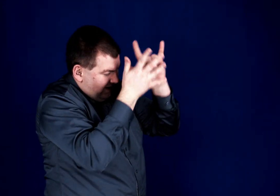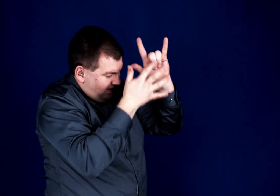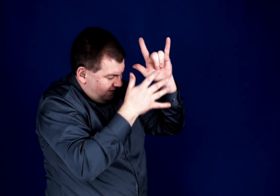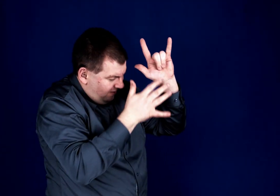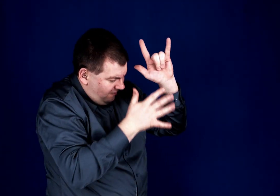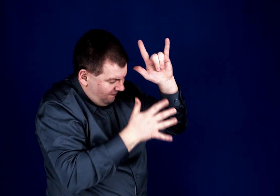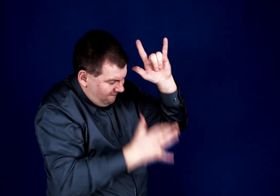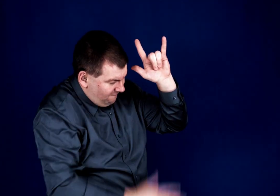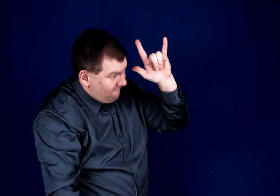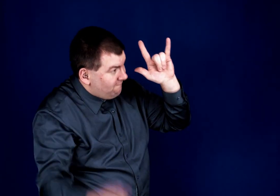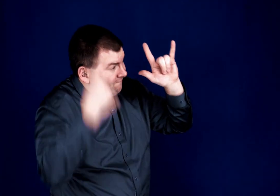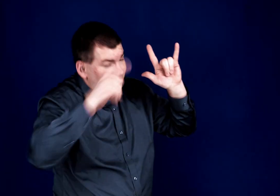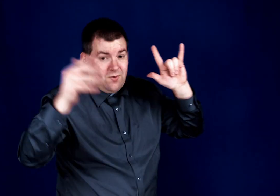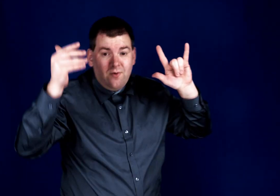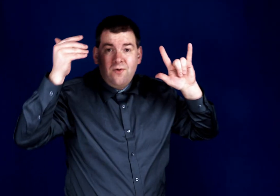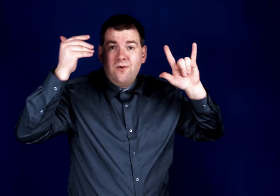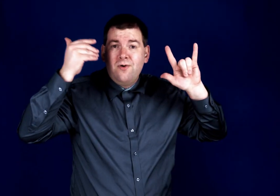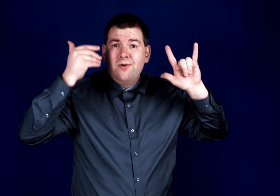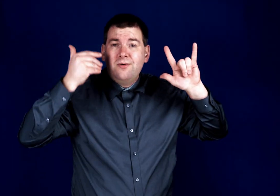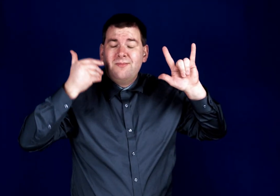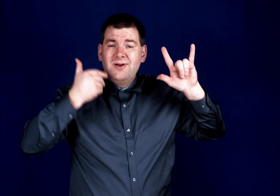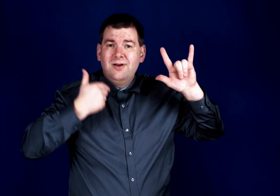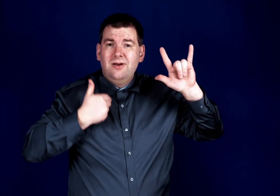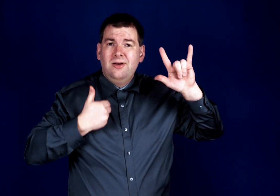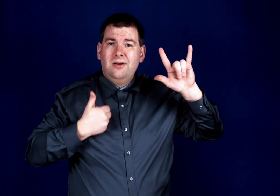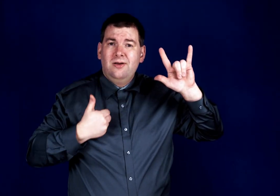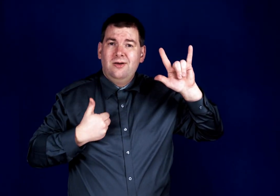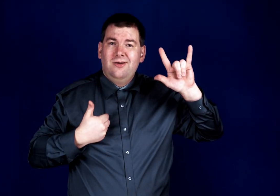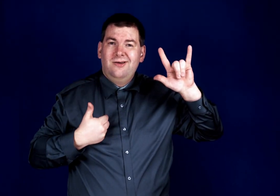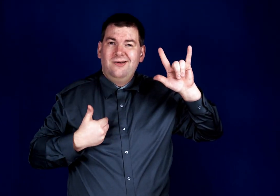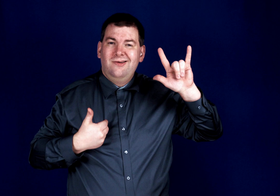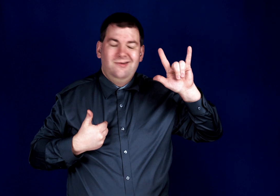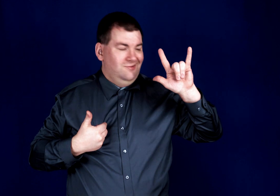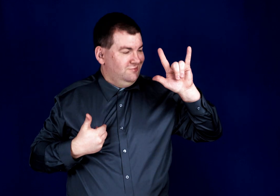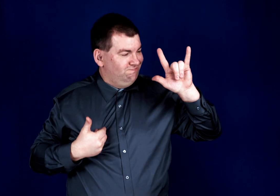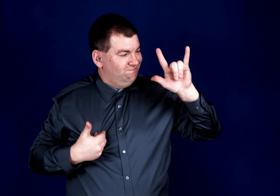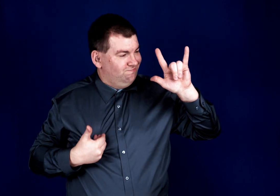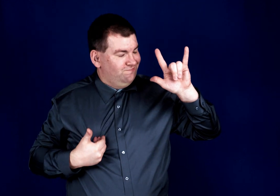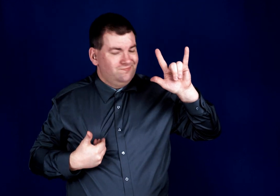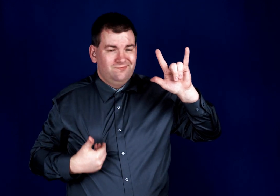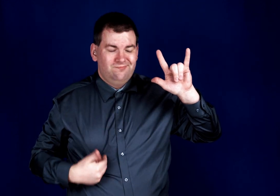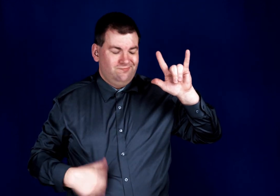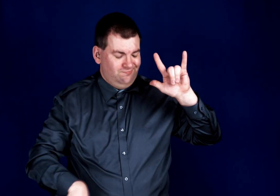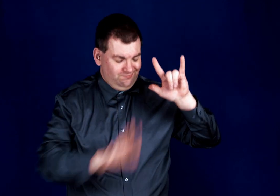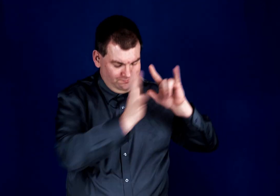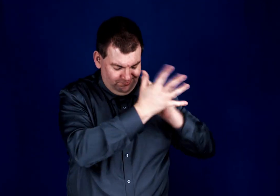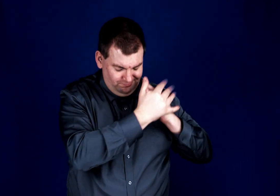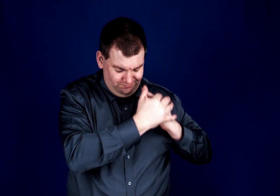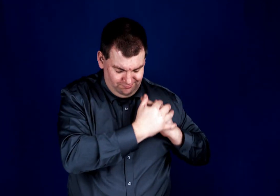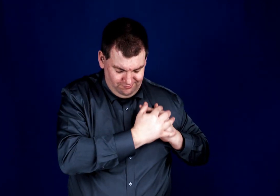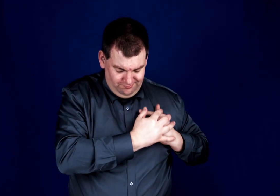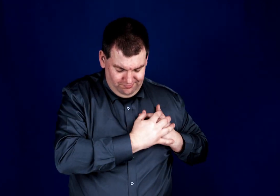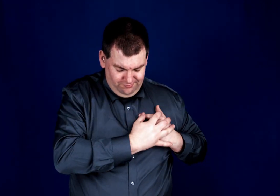love for me